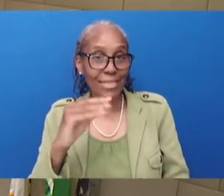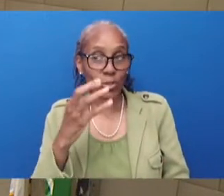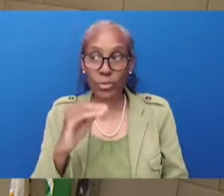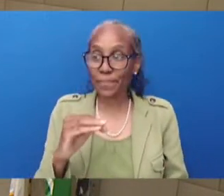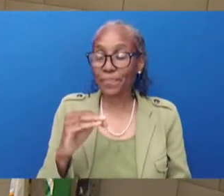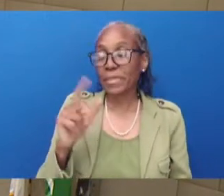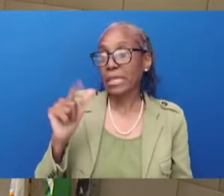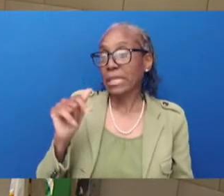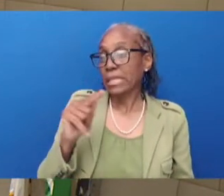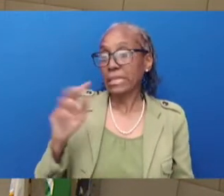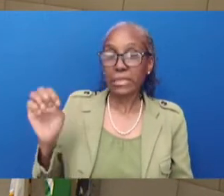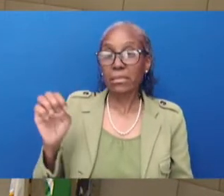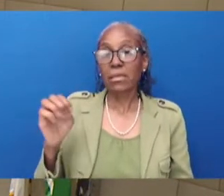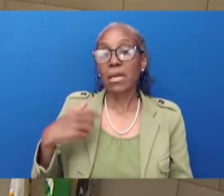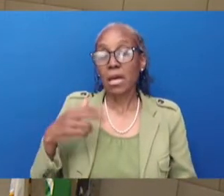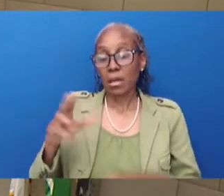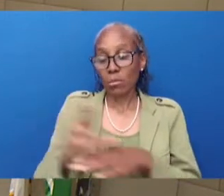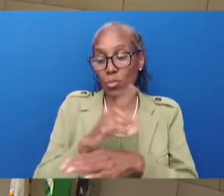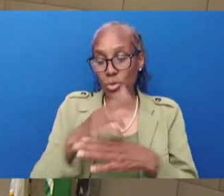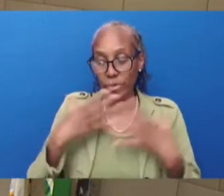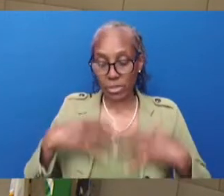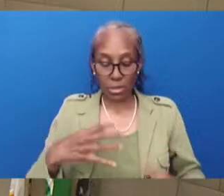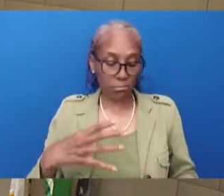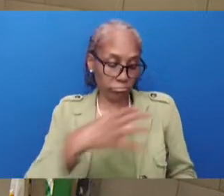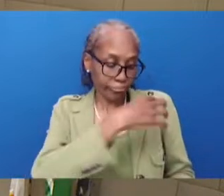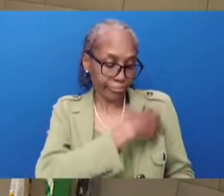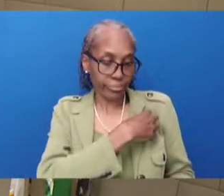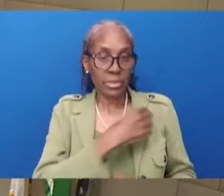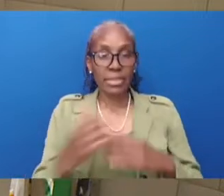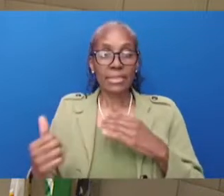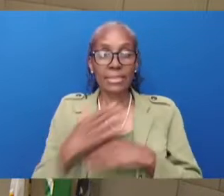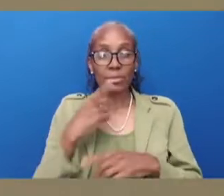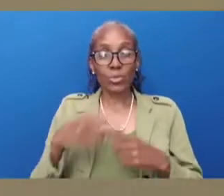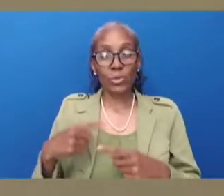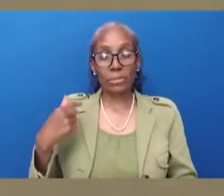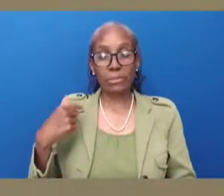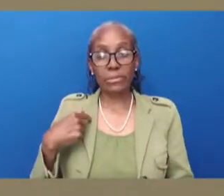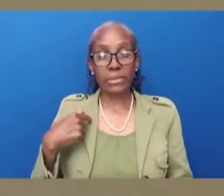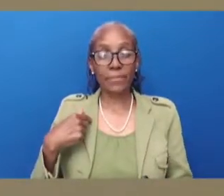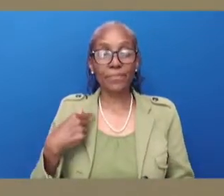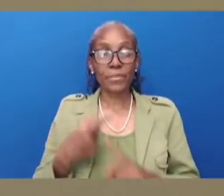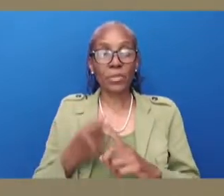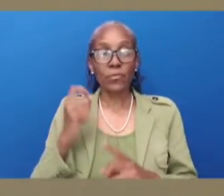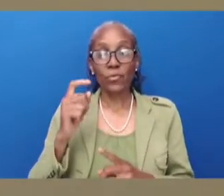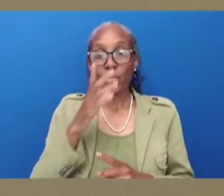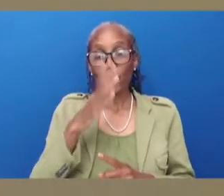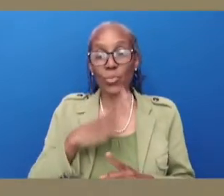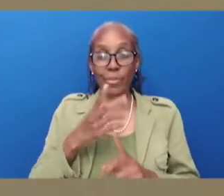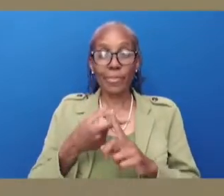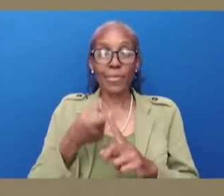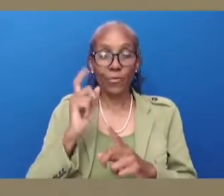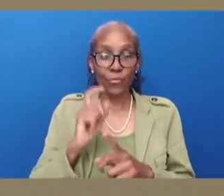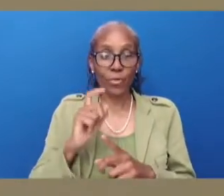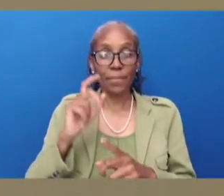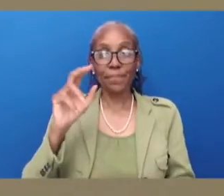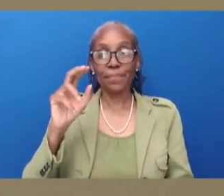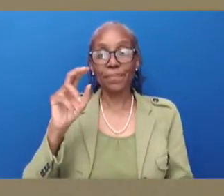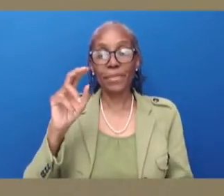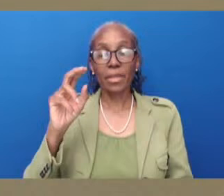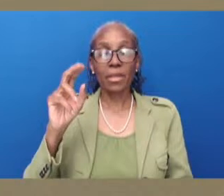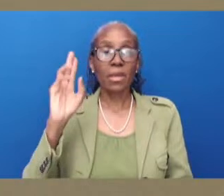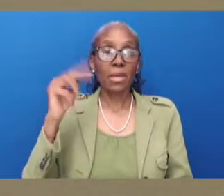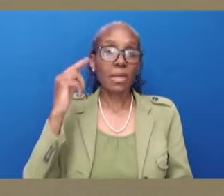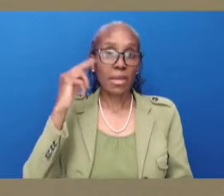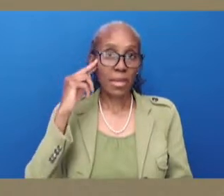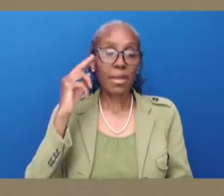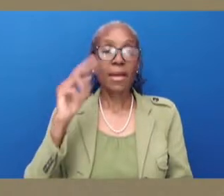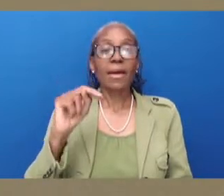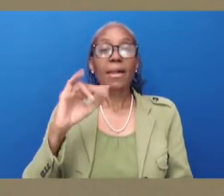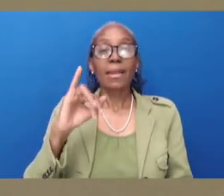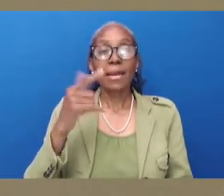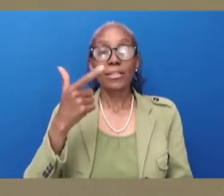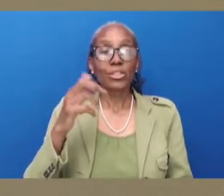THANK YOU, COMMISSIONER